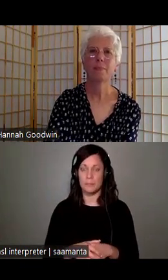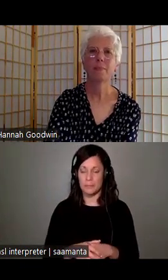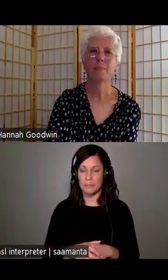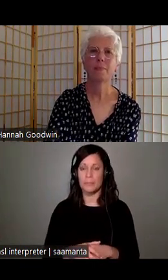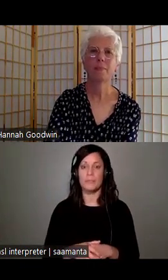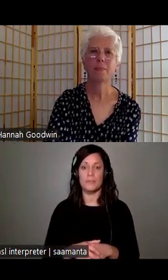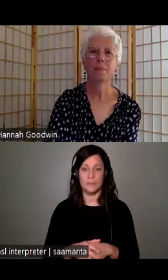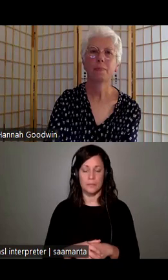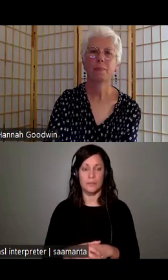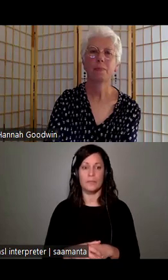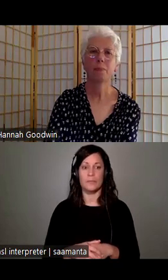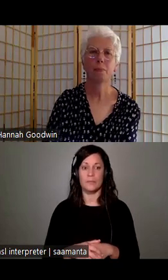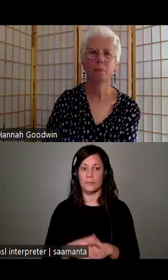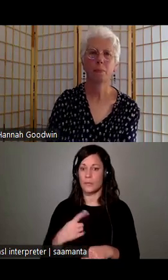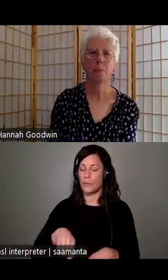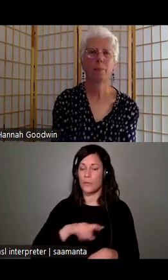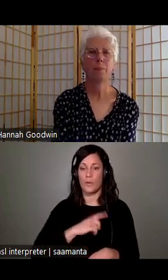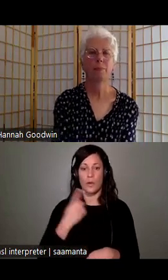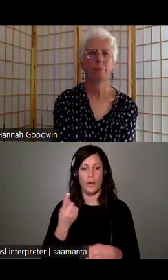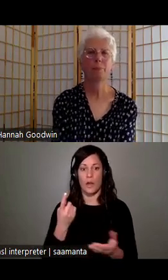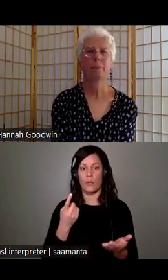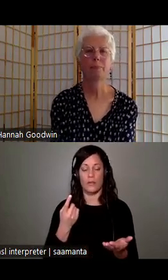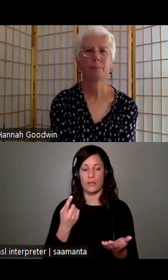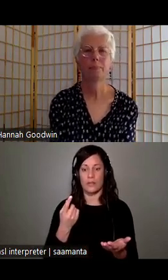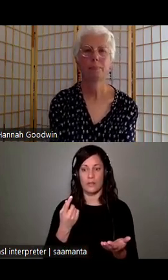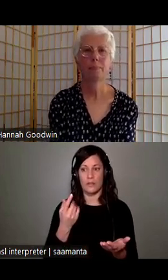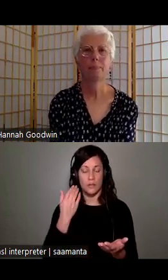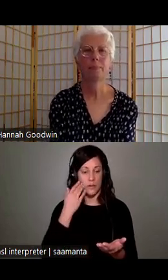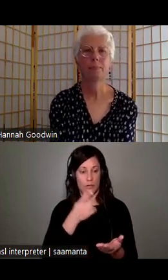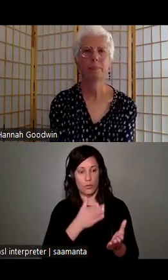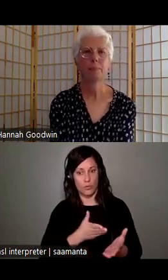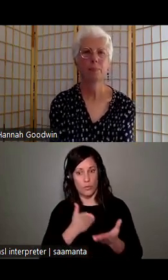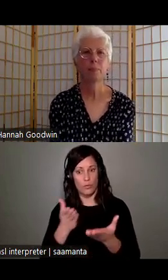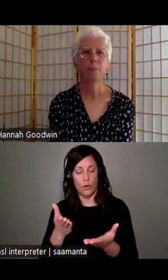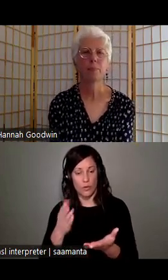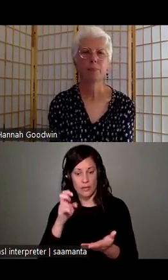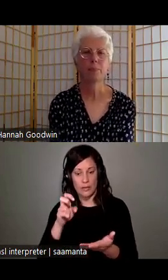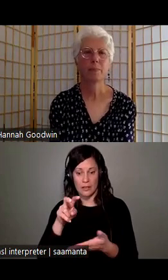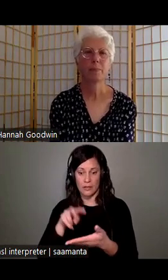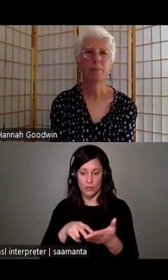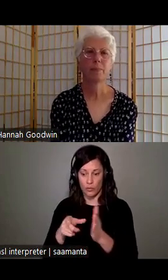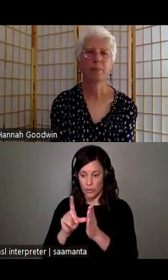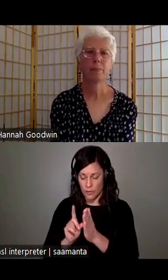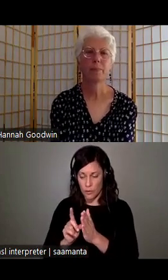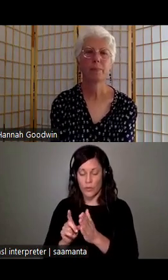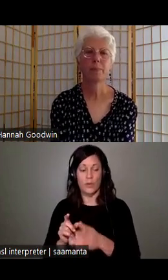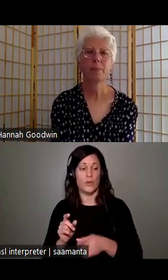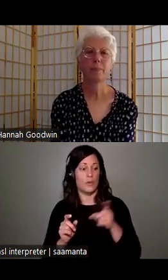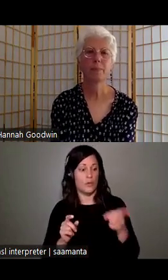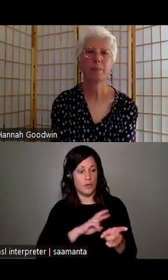We always look at those who have a proposal that needs to be reviewed and those who have applied to be reviewers